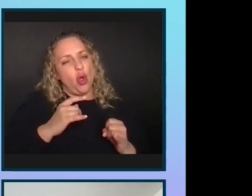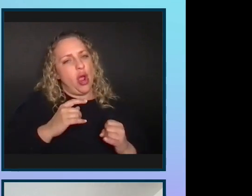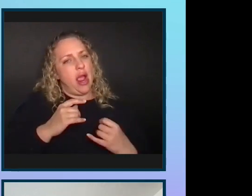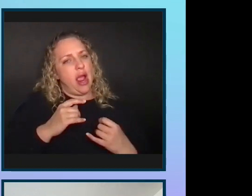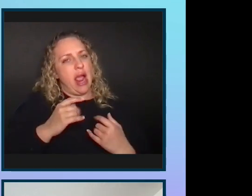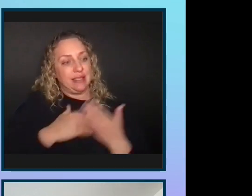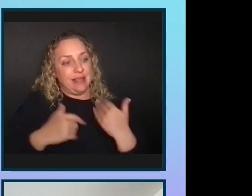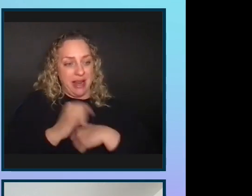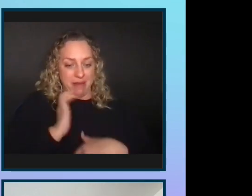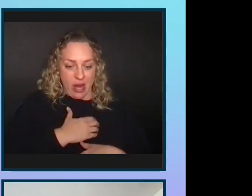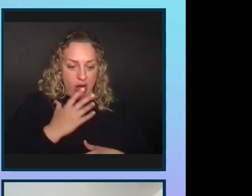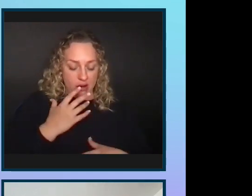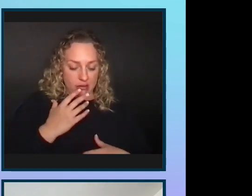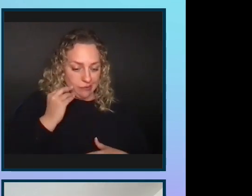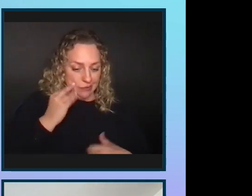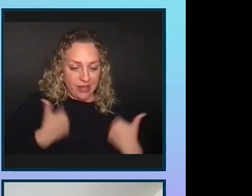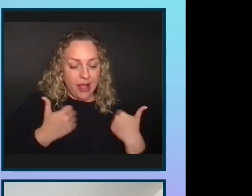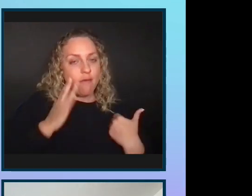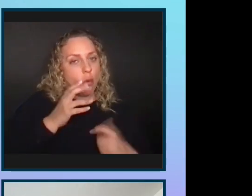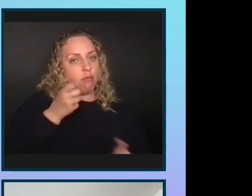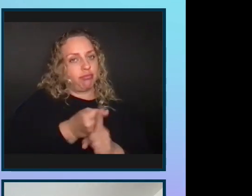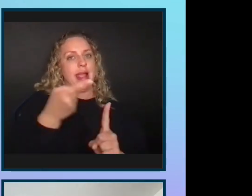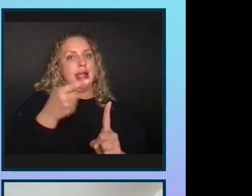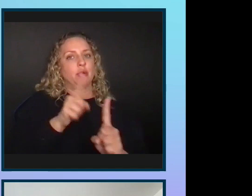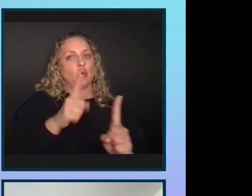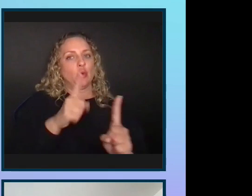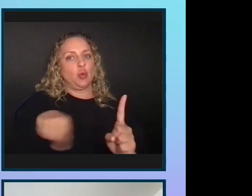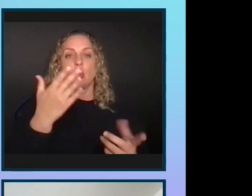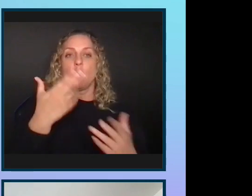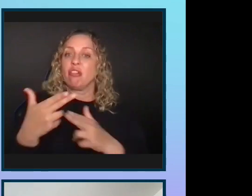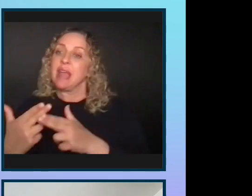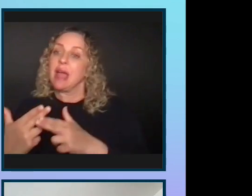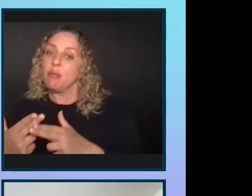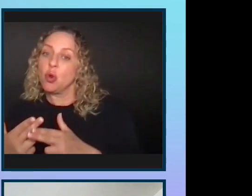most of us will experience a cognitive disability, whether it's temporary, maybe the results of a concussion